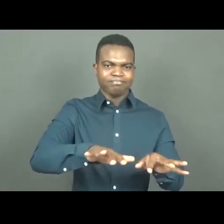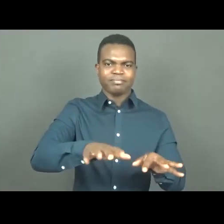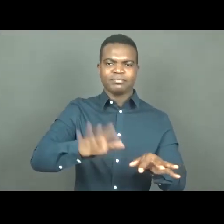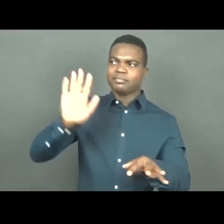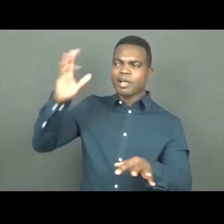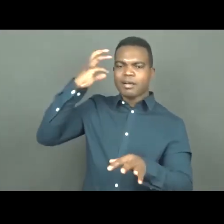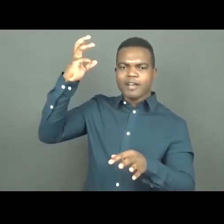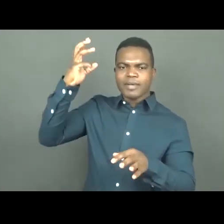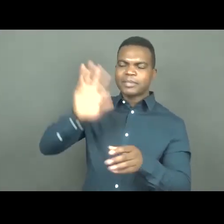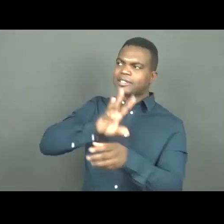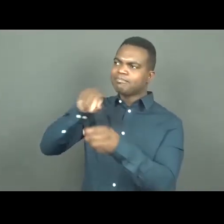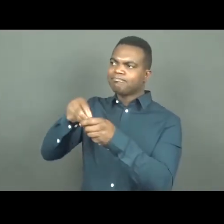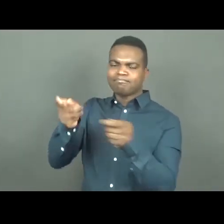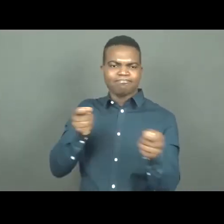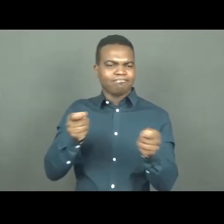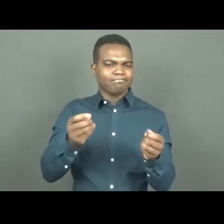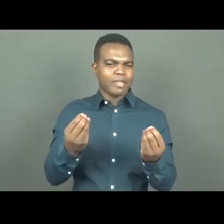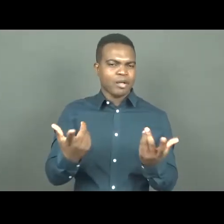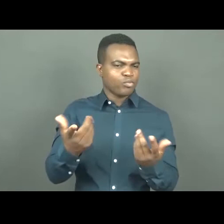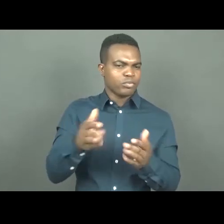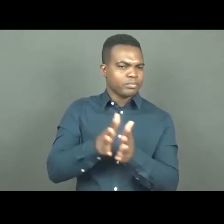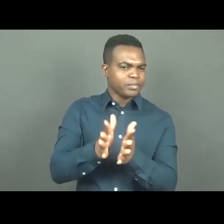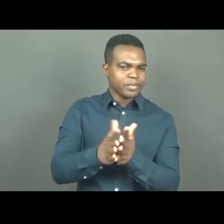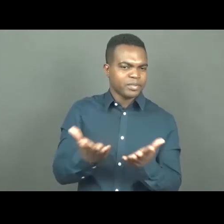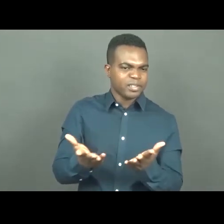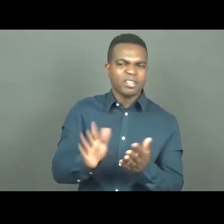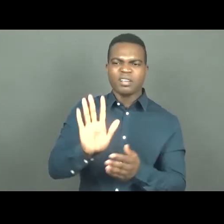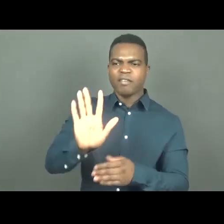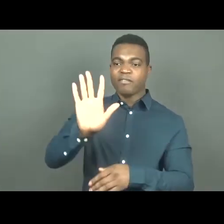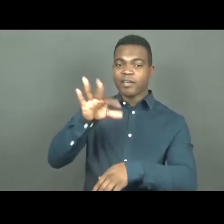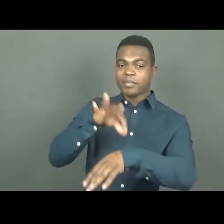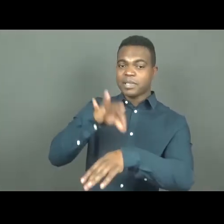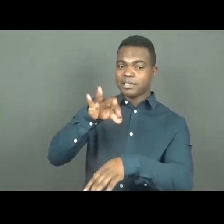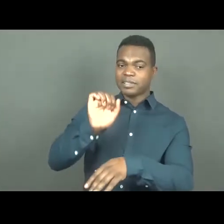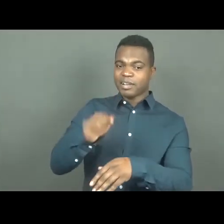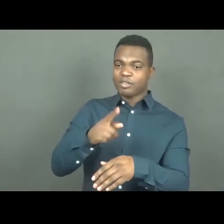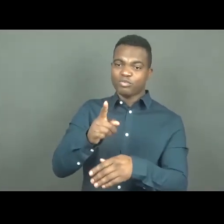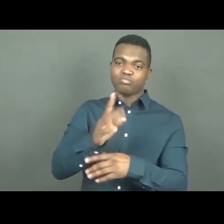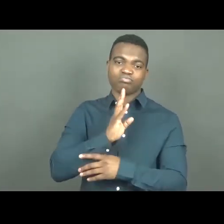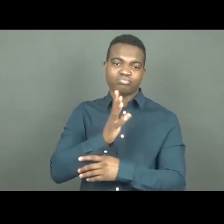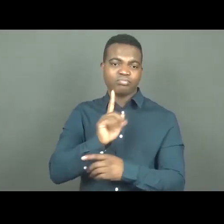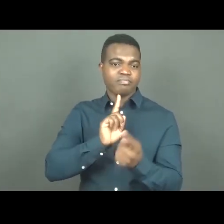from the Pacific it is good to be connecting and the opportunity to share the work that we